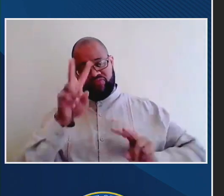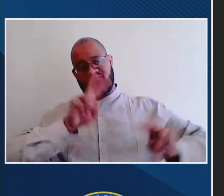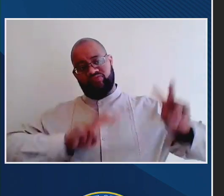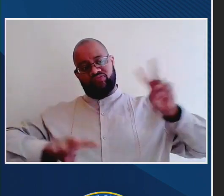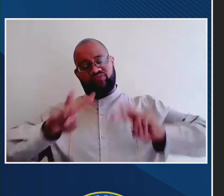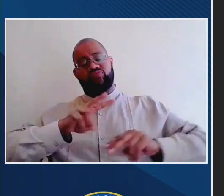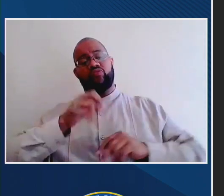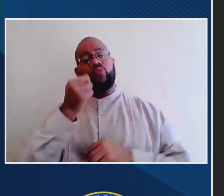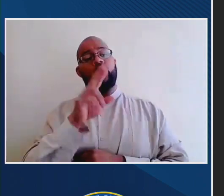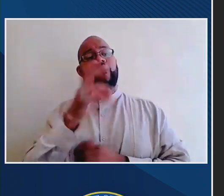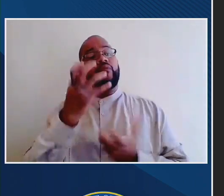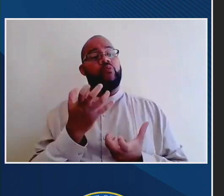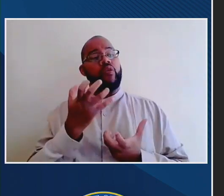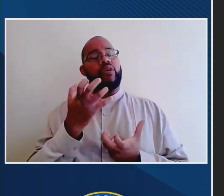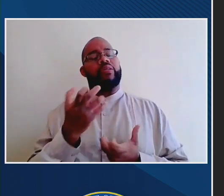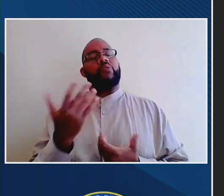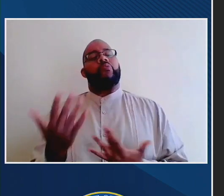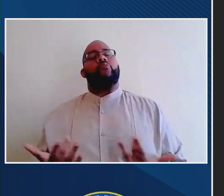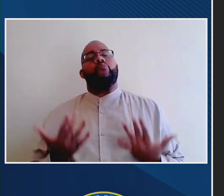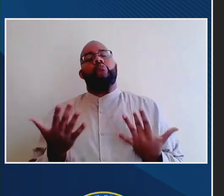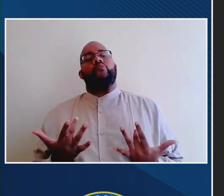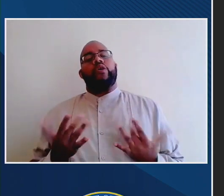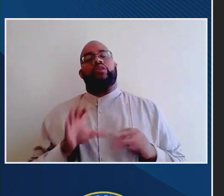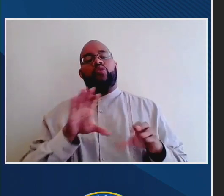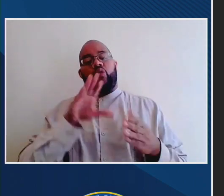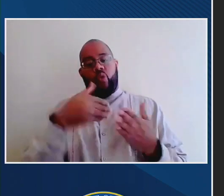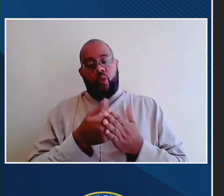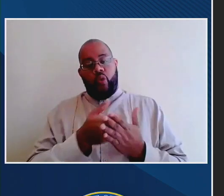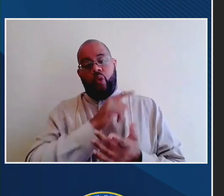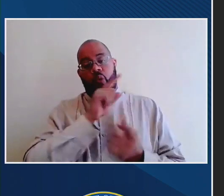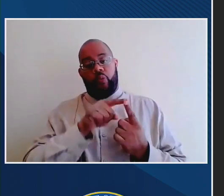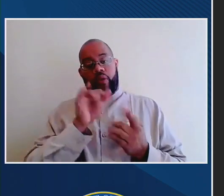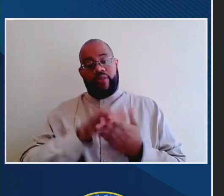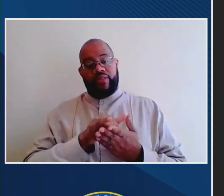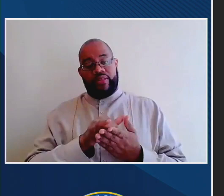want to hold off and do it all as soon as that process is completed.